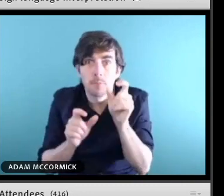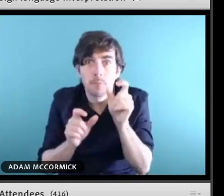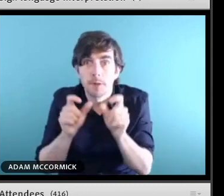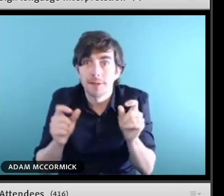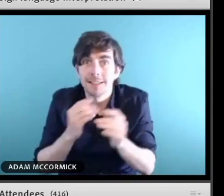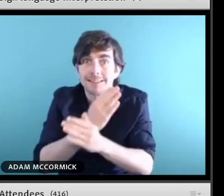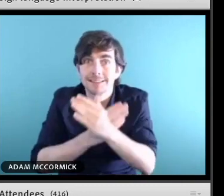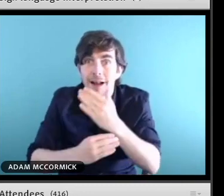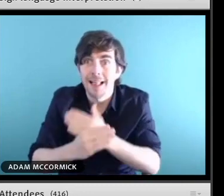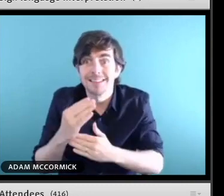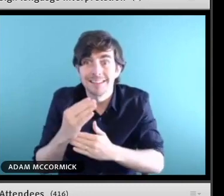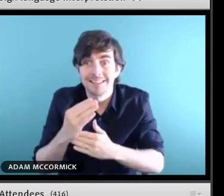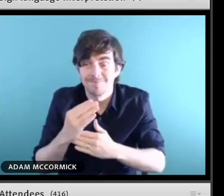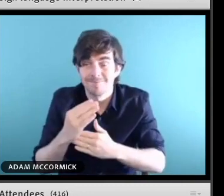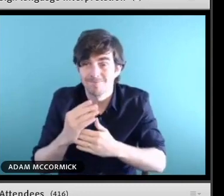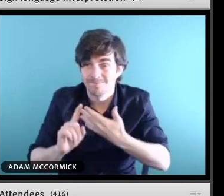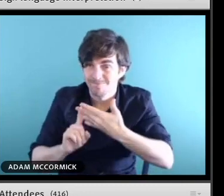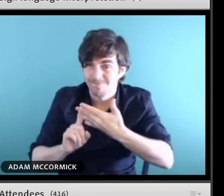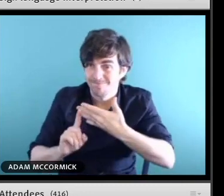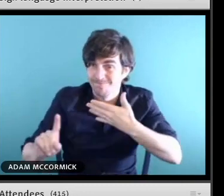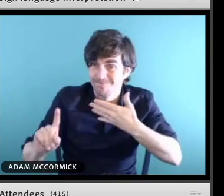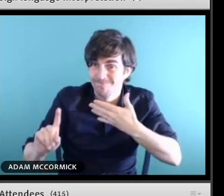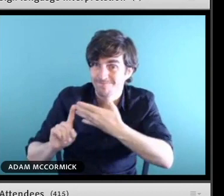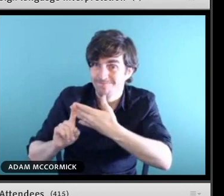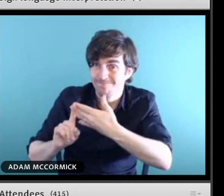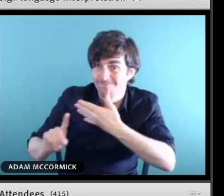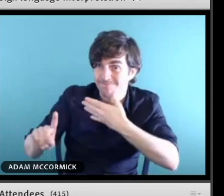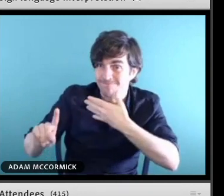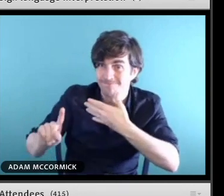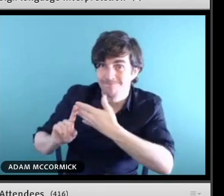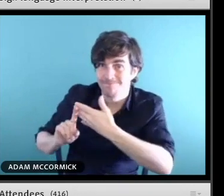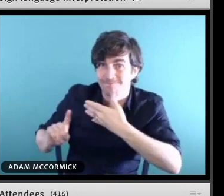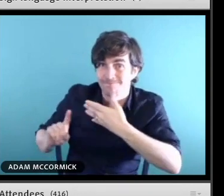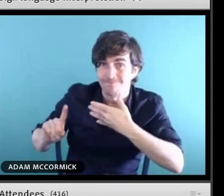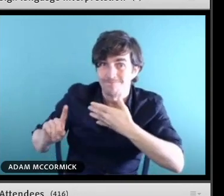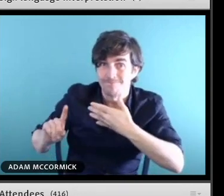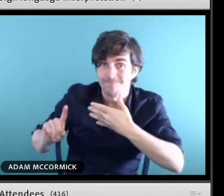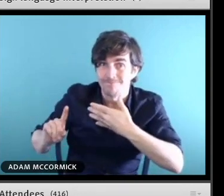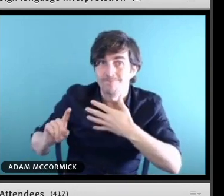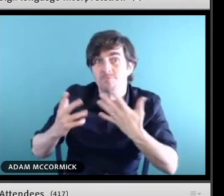today, many of the key messages are very much reflected in the positive examples we have